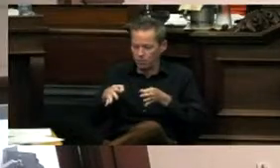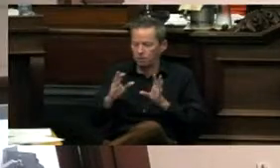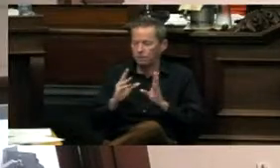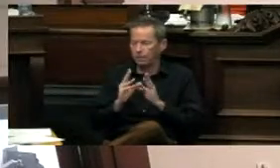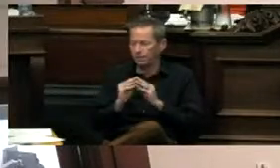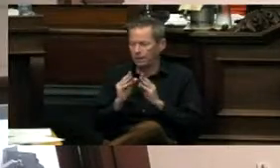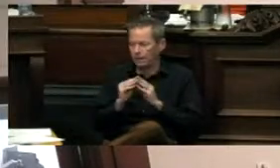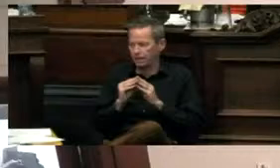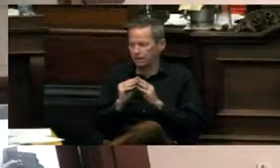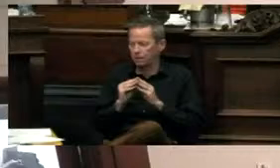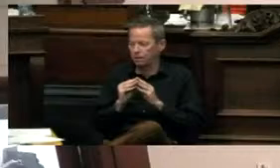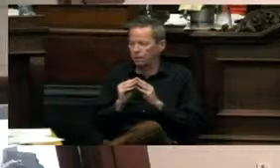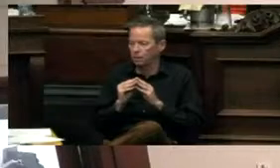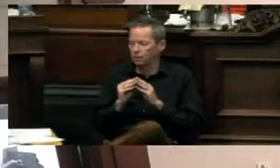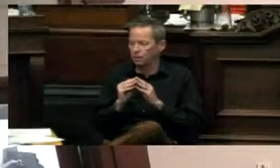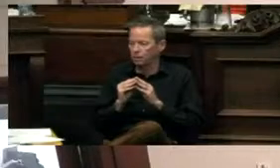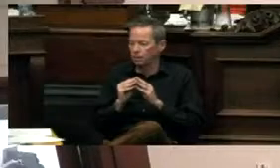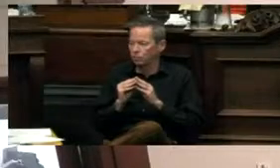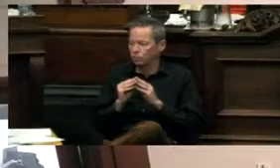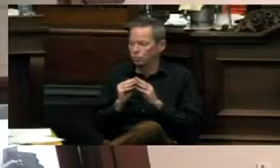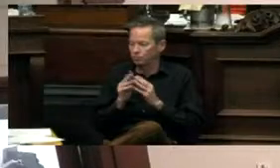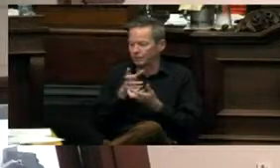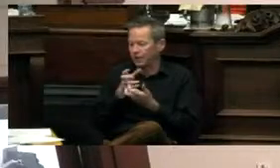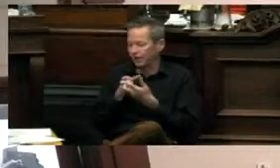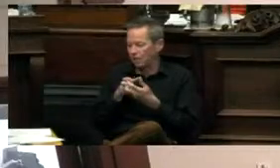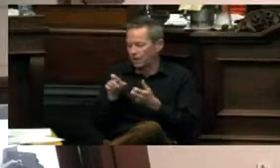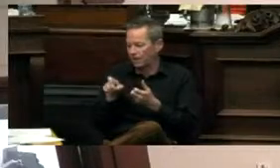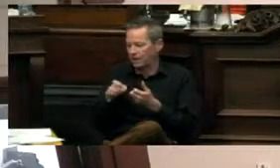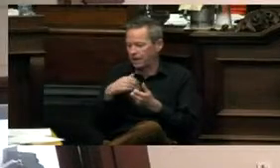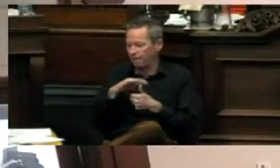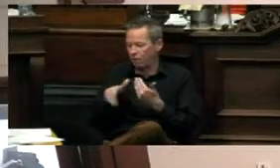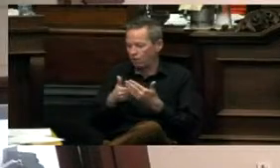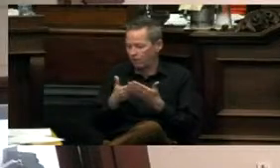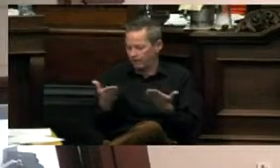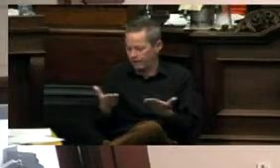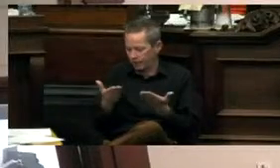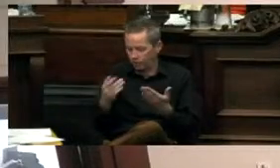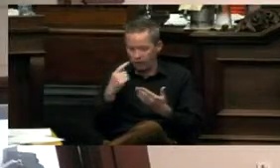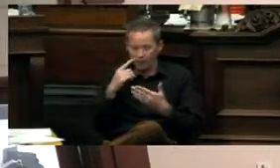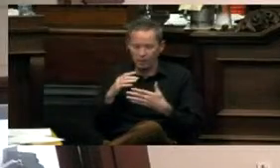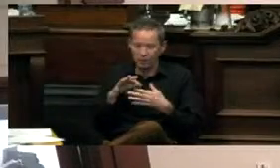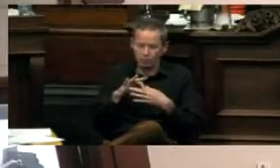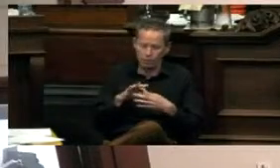circumstance, we decided it would be best to consider moving